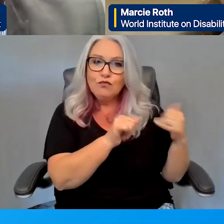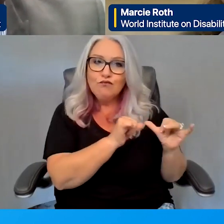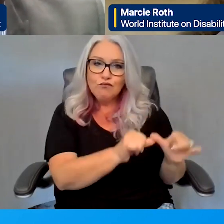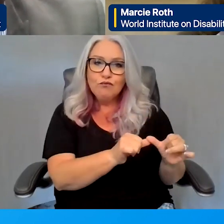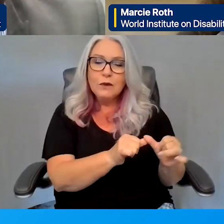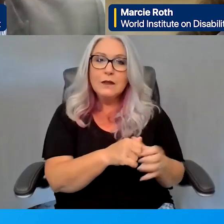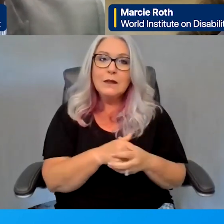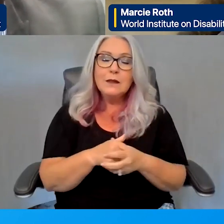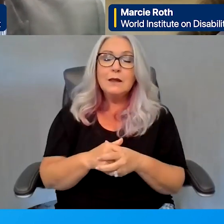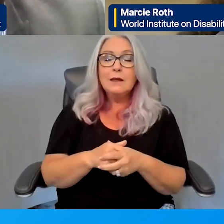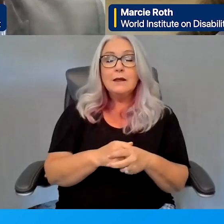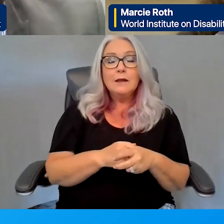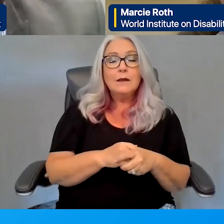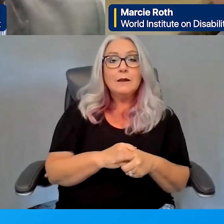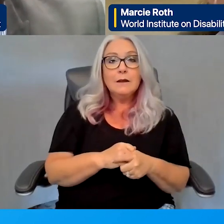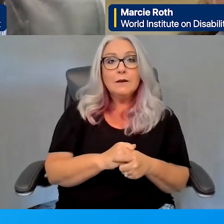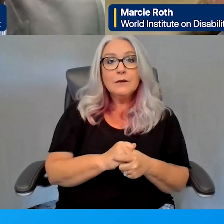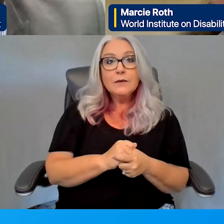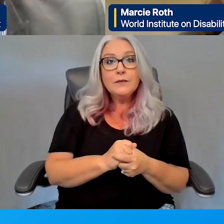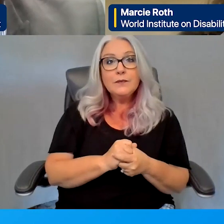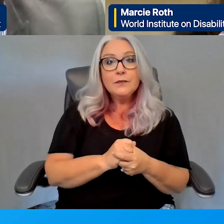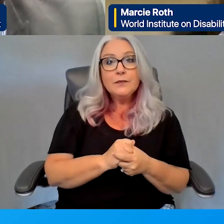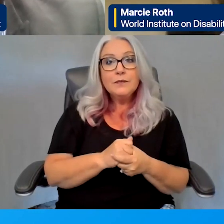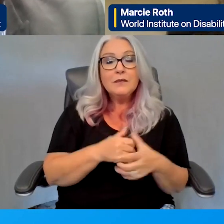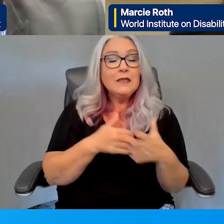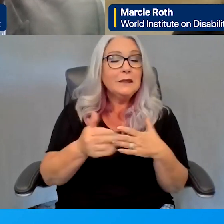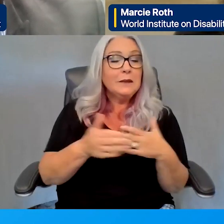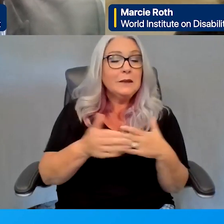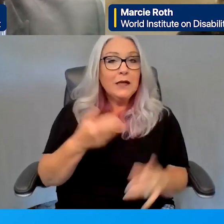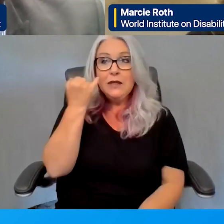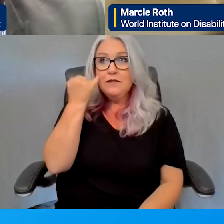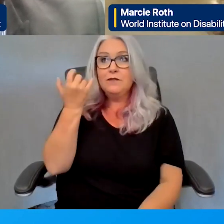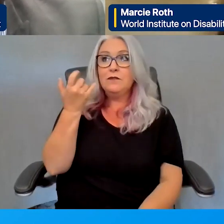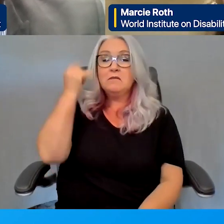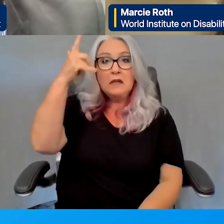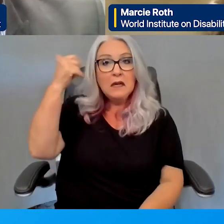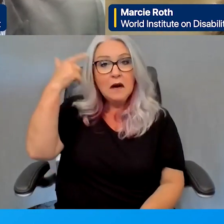know whether it's Government or non-Government any of those